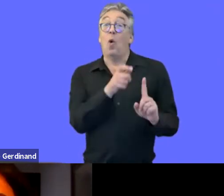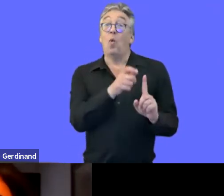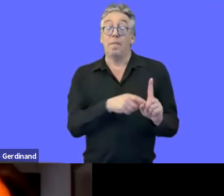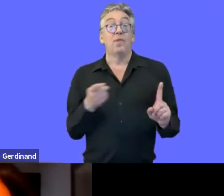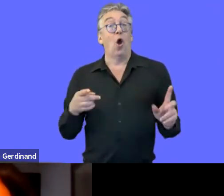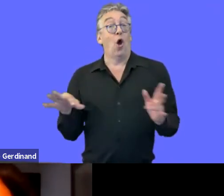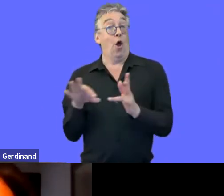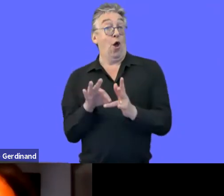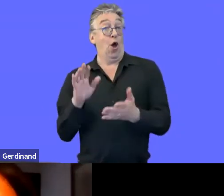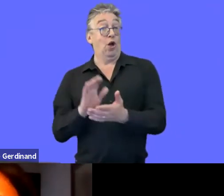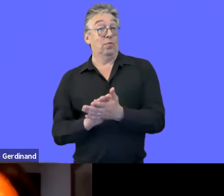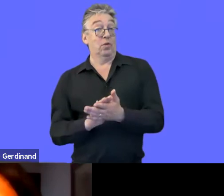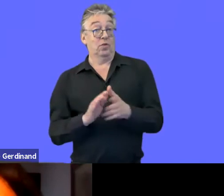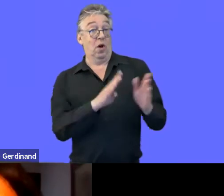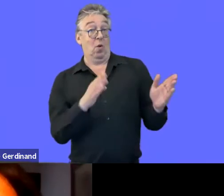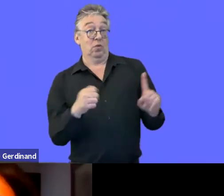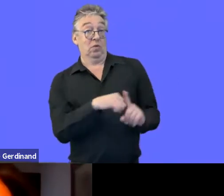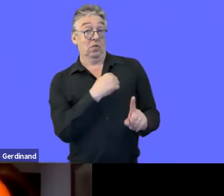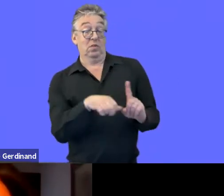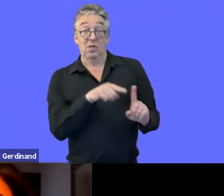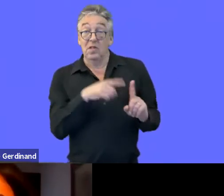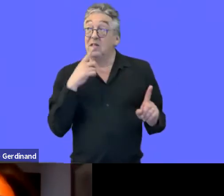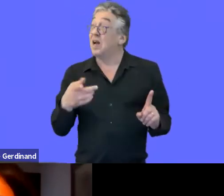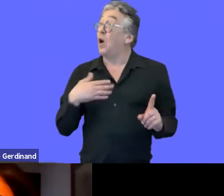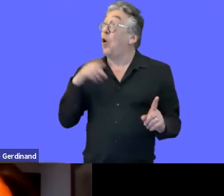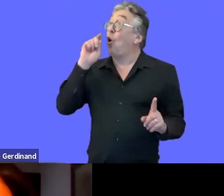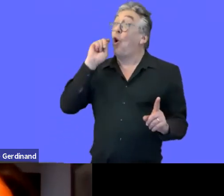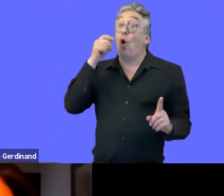adequate legal protection and she could not access shelter